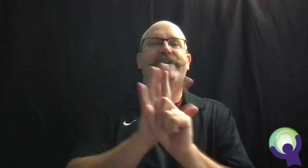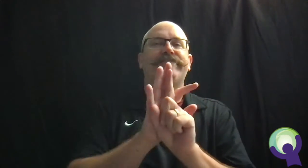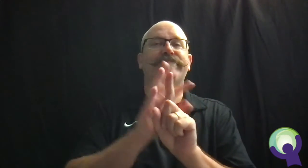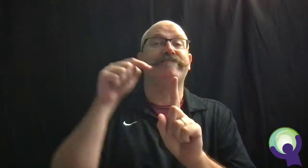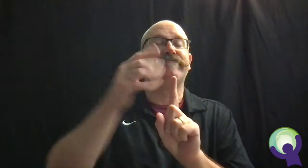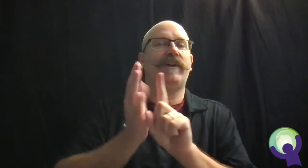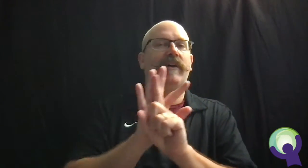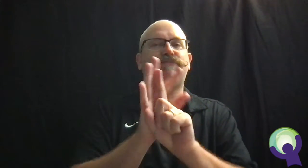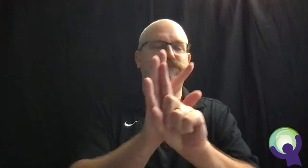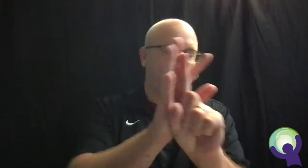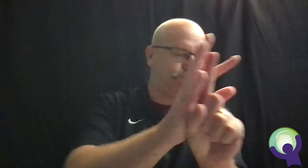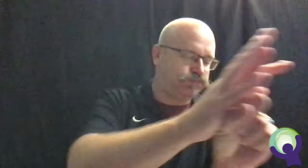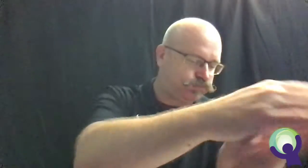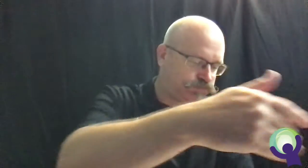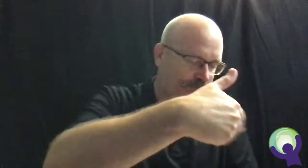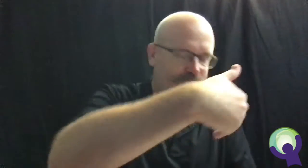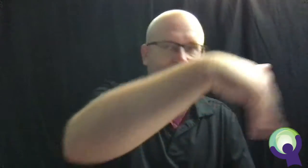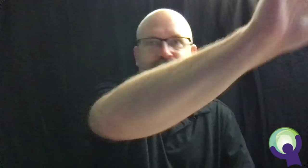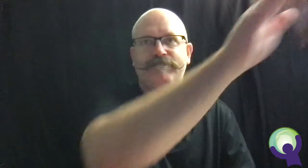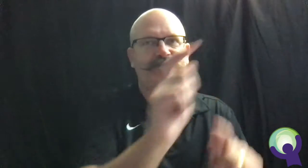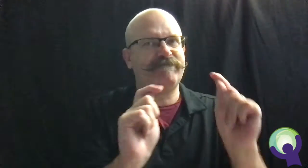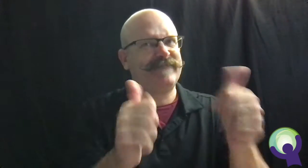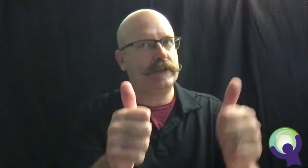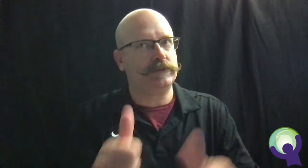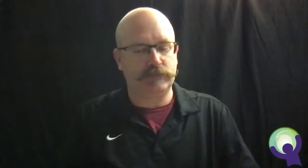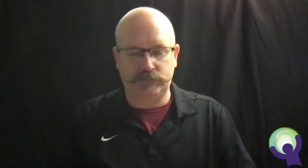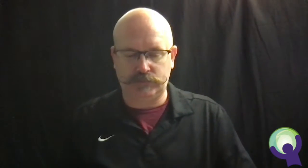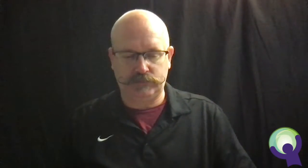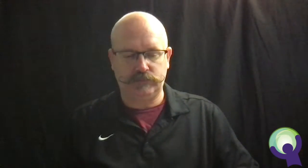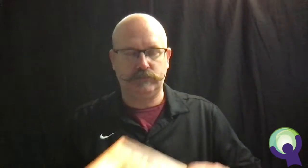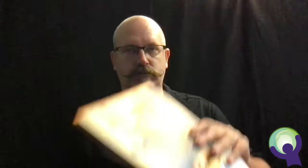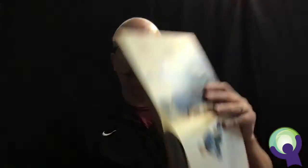Security moved her out real fast.